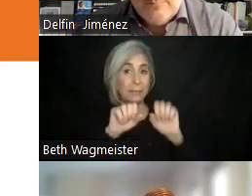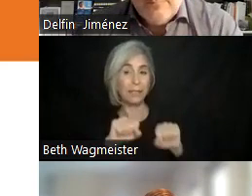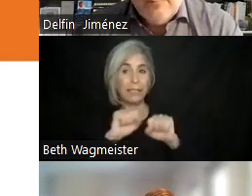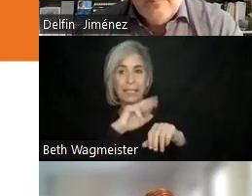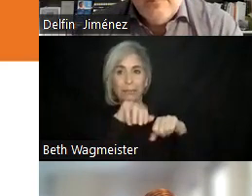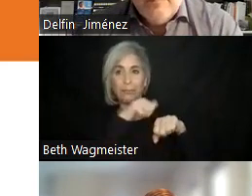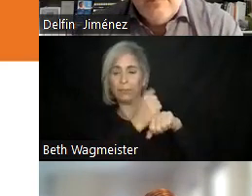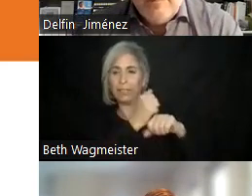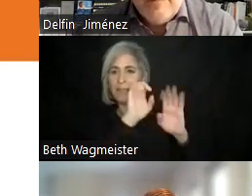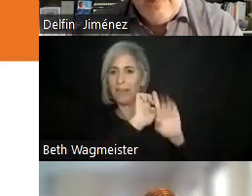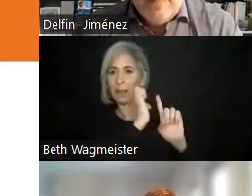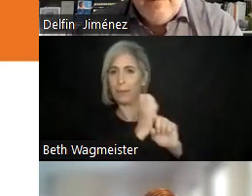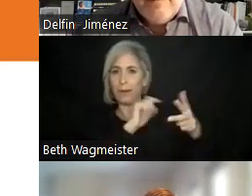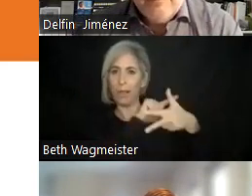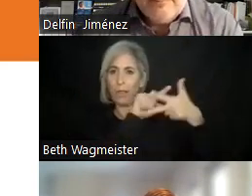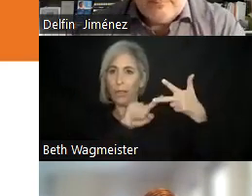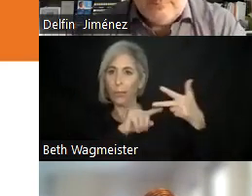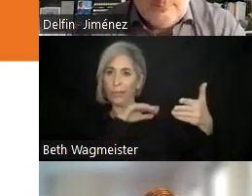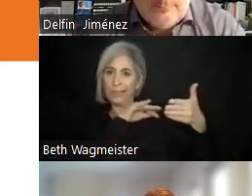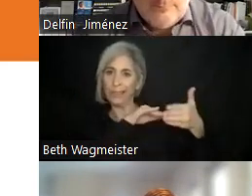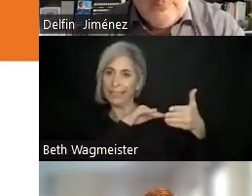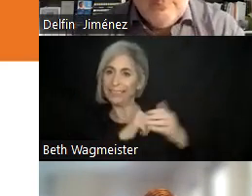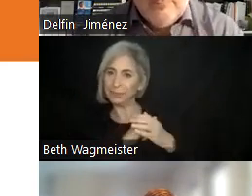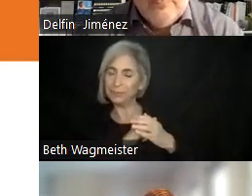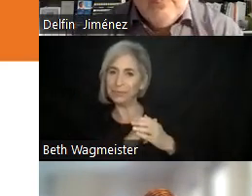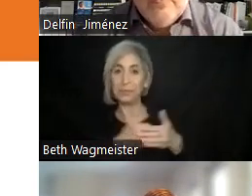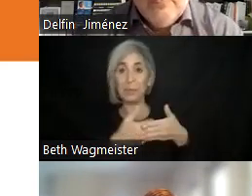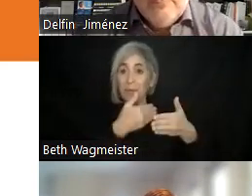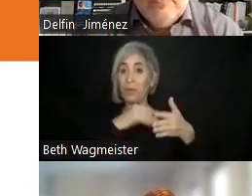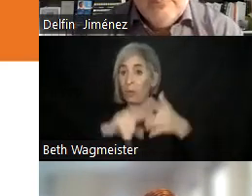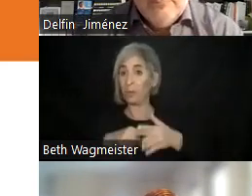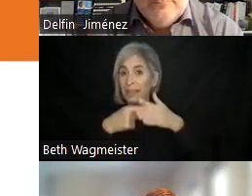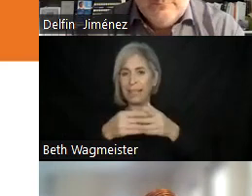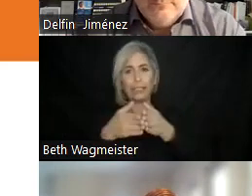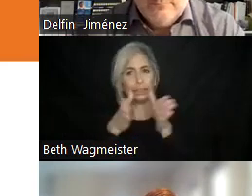Three case studies. Before we begin, we have a few general housekeeping items to go over.